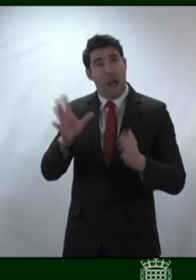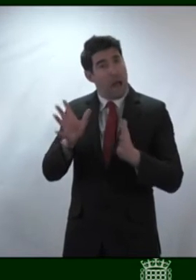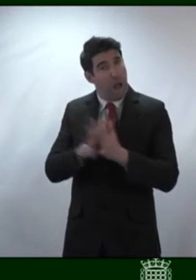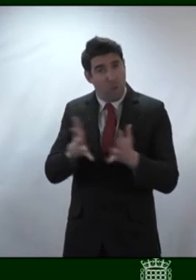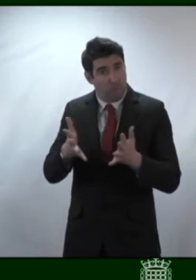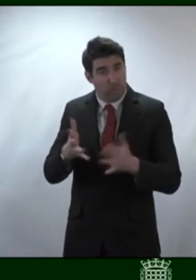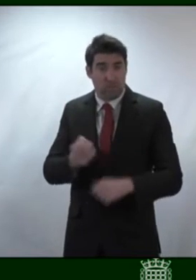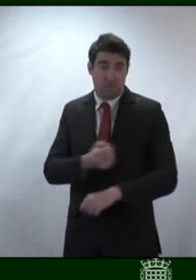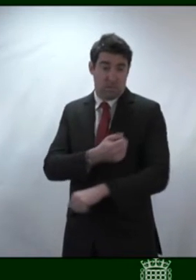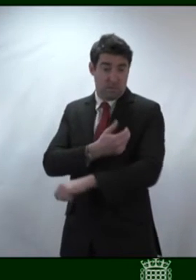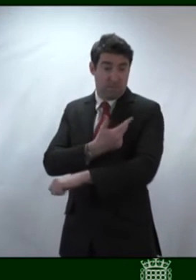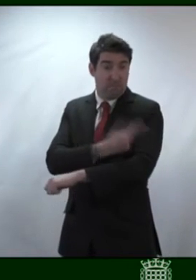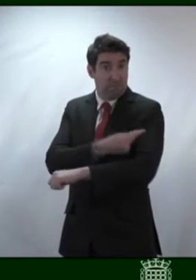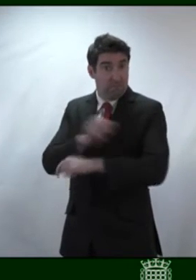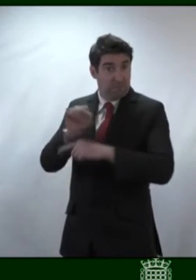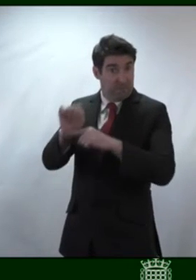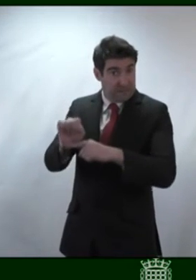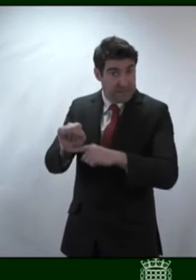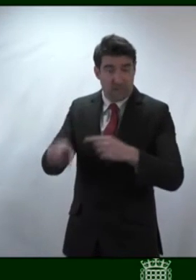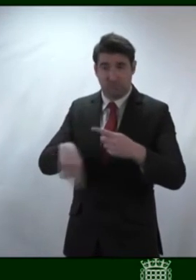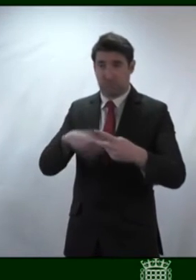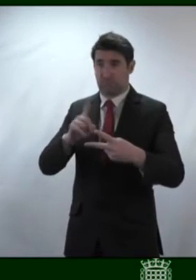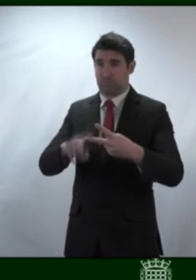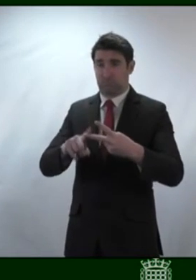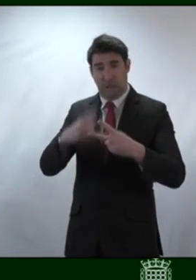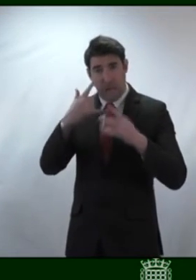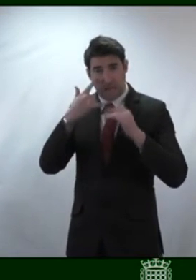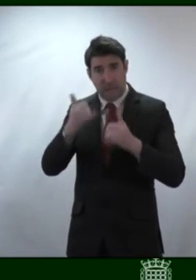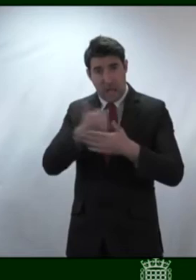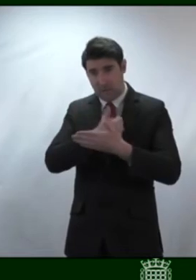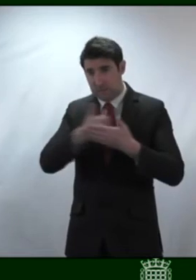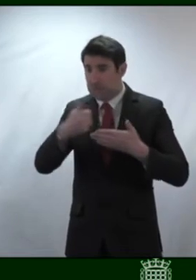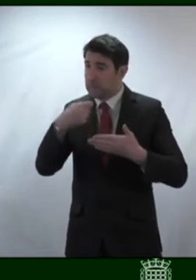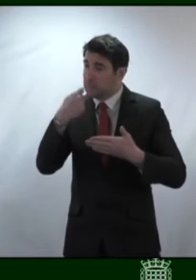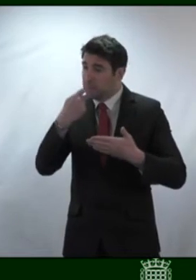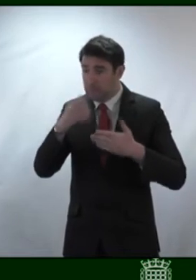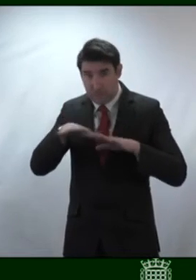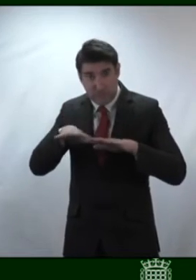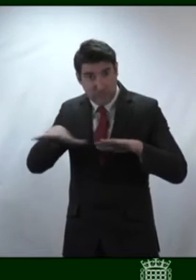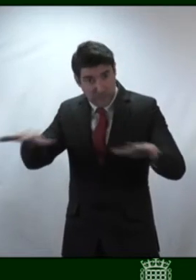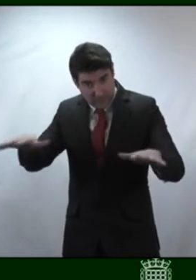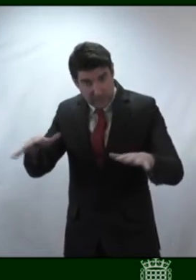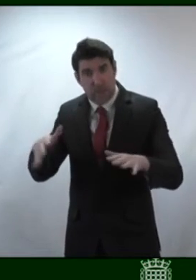testing and with tough tiering. I think that what people would like to hear in this season of good